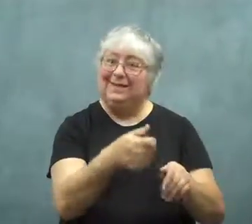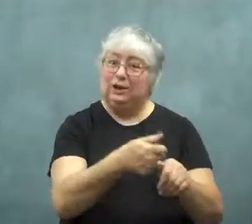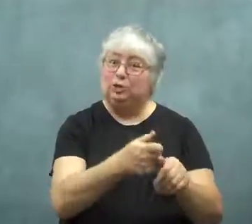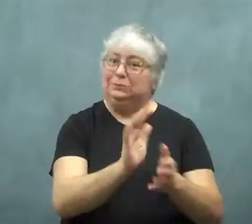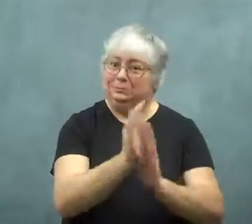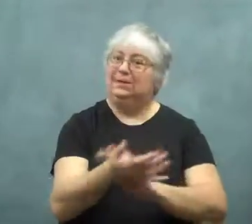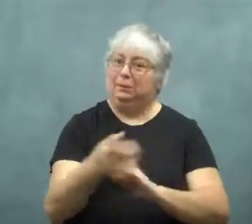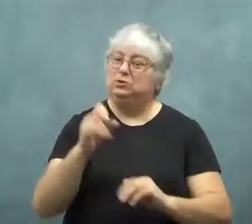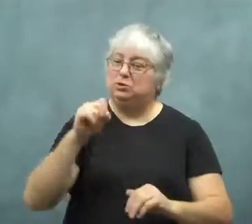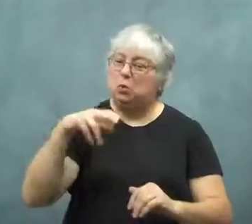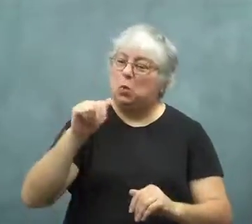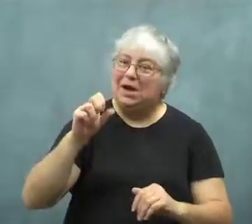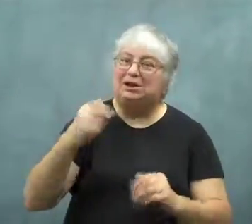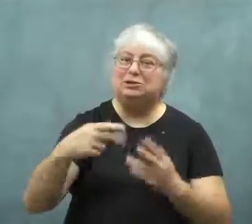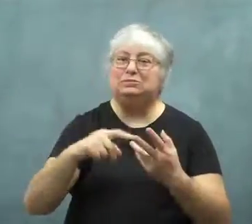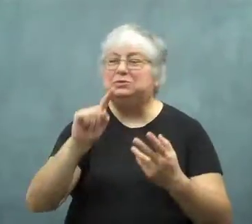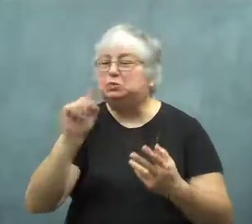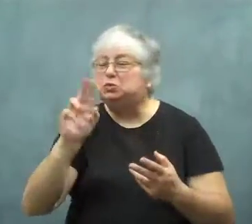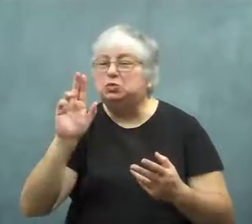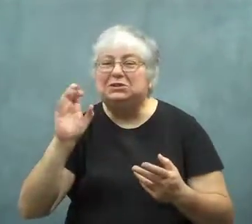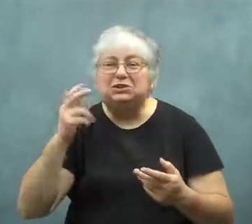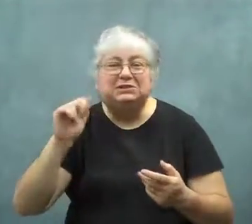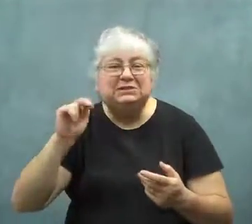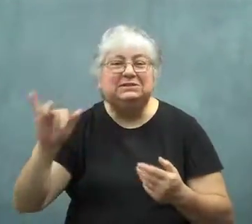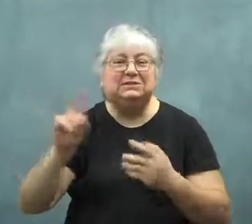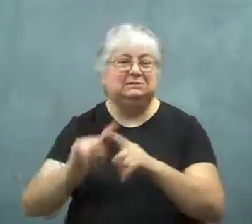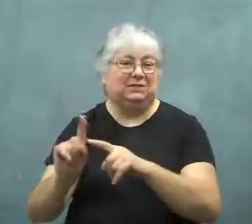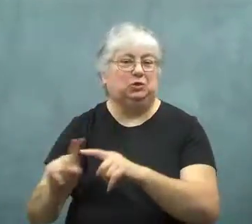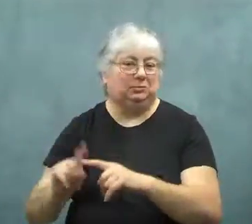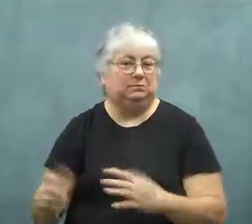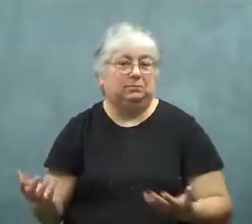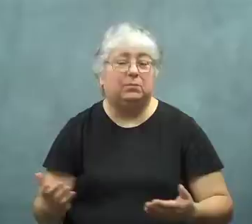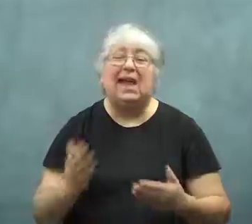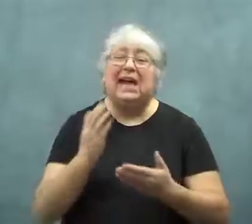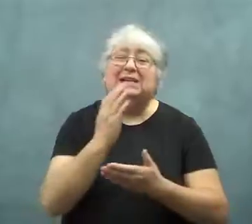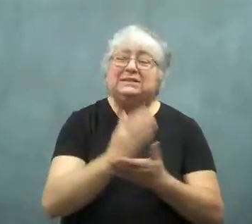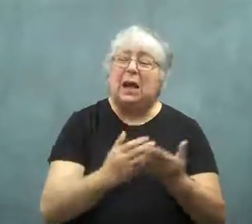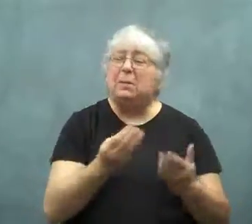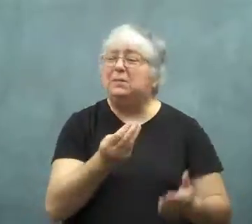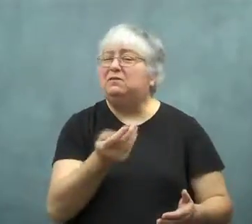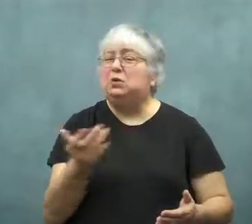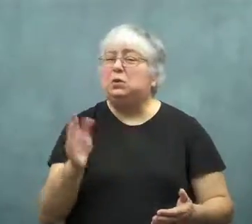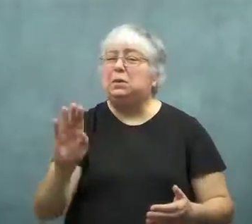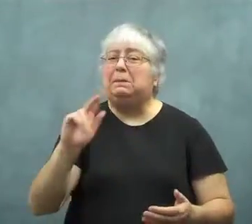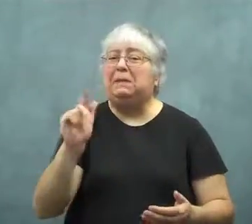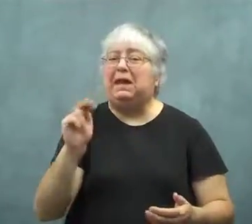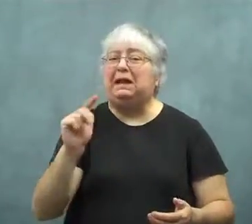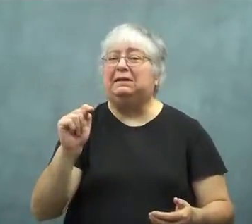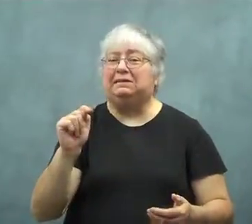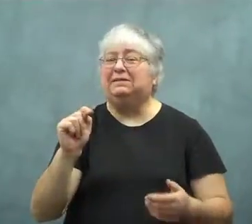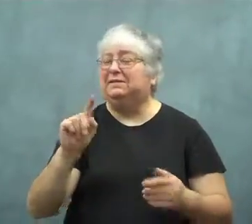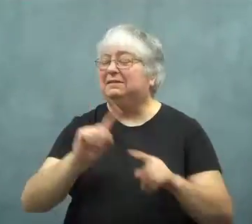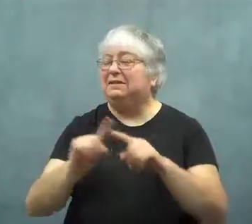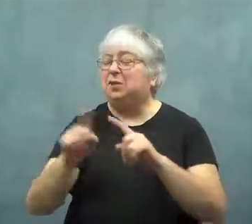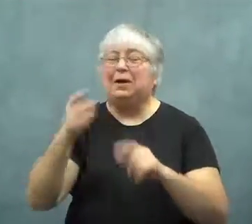Each flower will become a squash, a zucchini, or whatever.